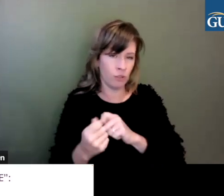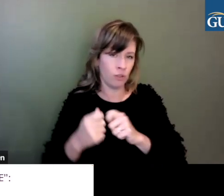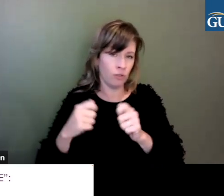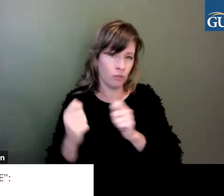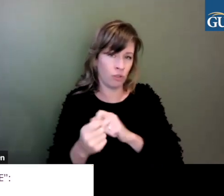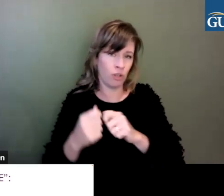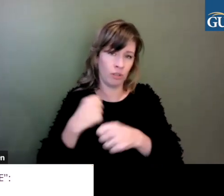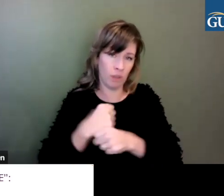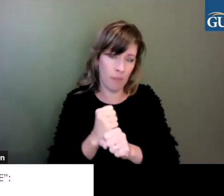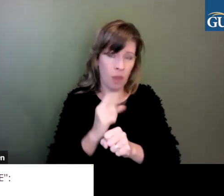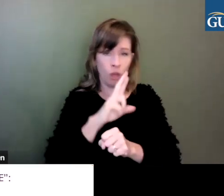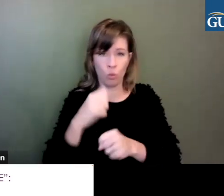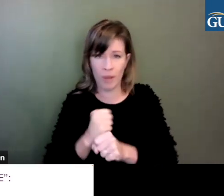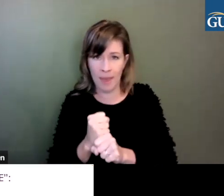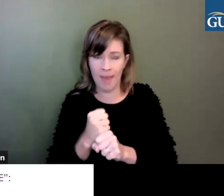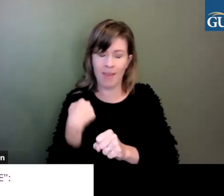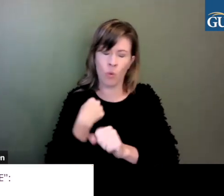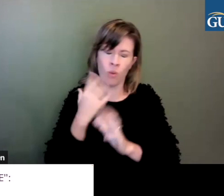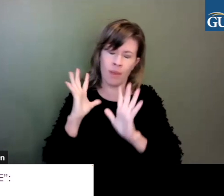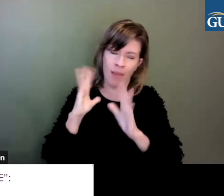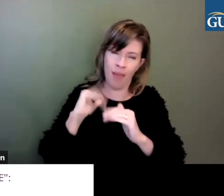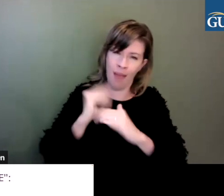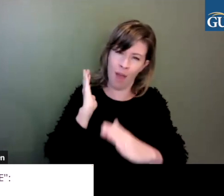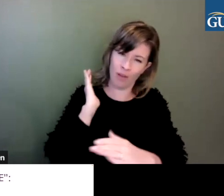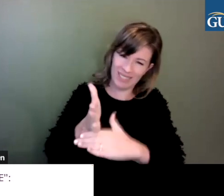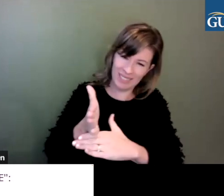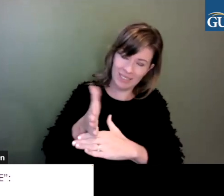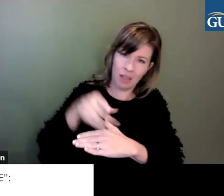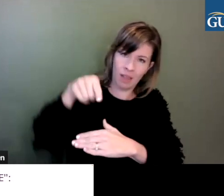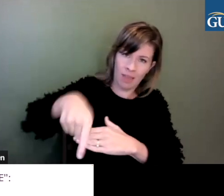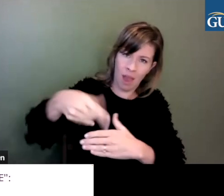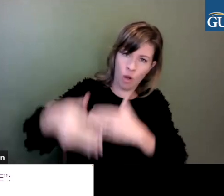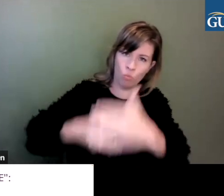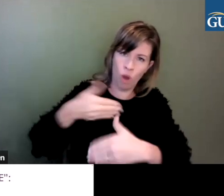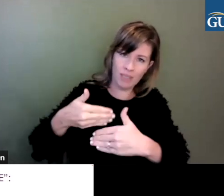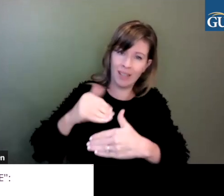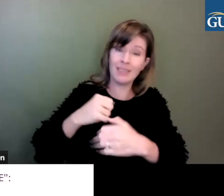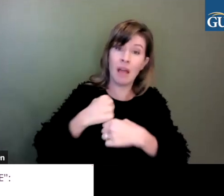disrupt this making? How do we stop it from being remade over